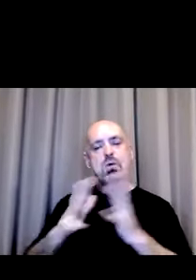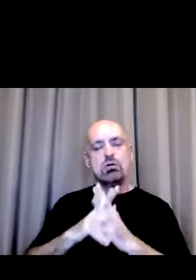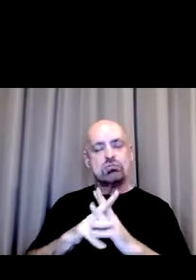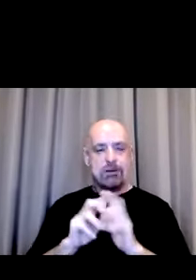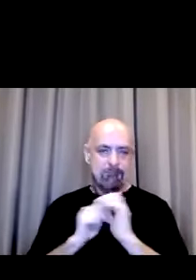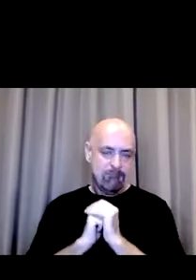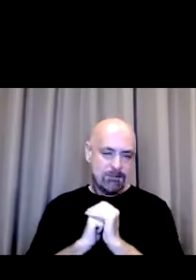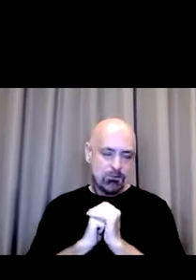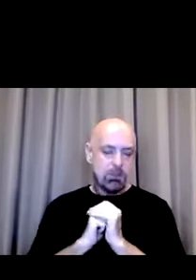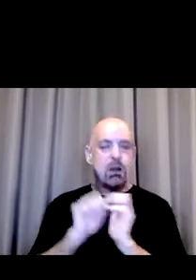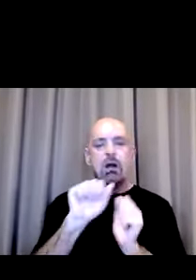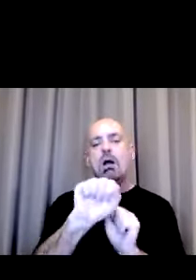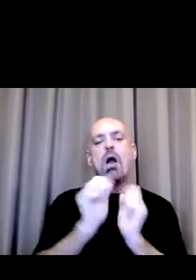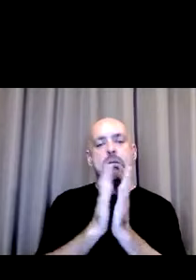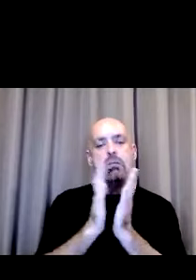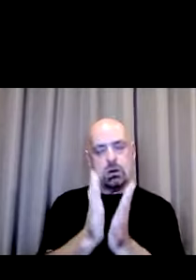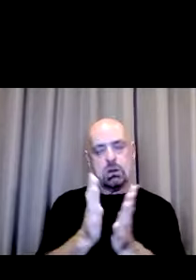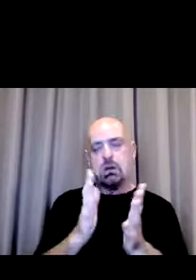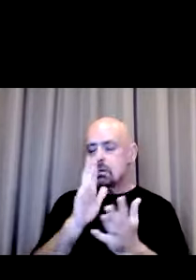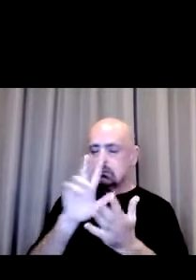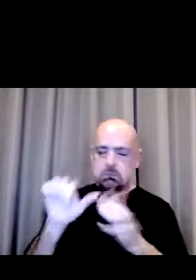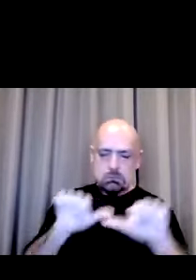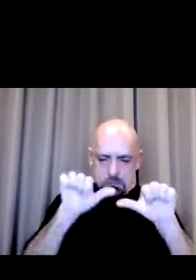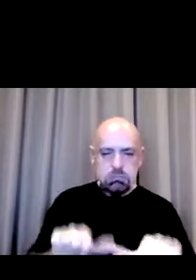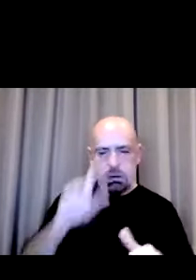many practical arguments has not been adequatetally ma ch